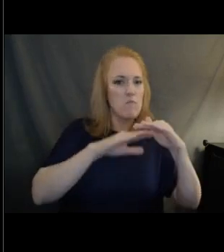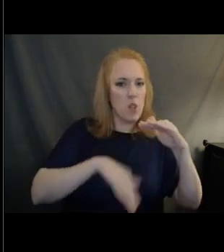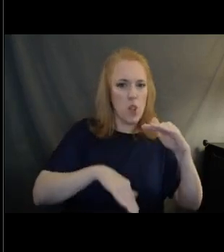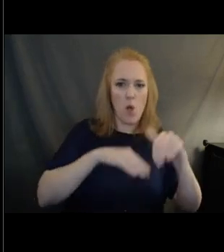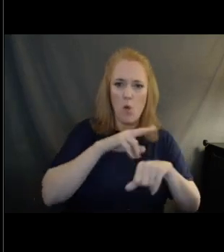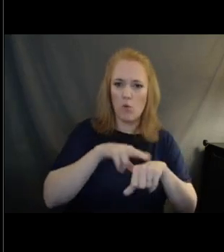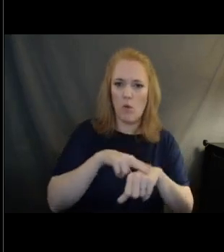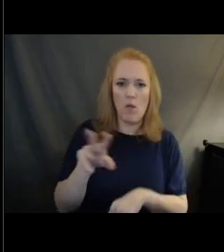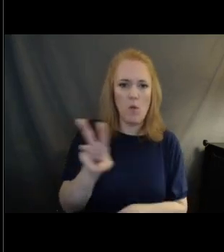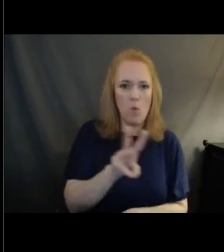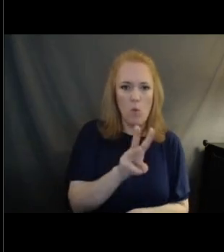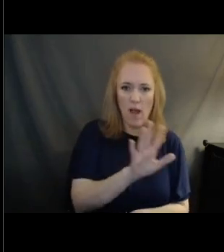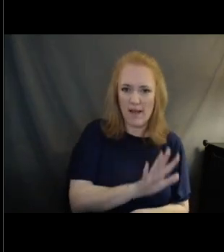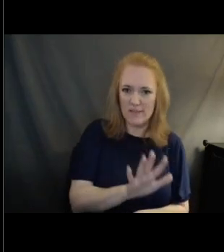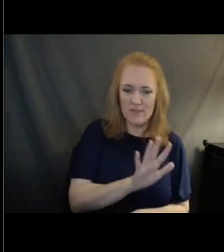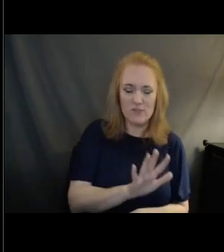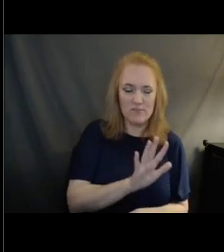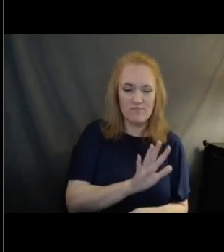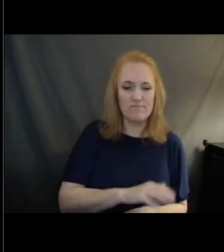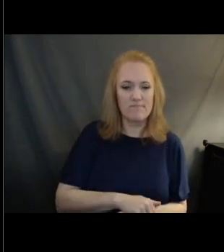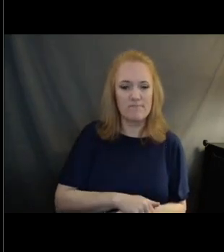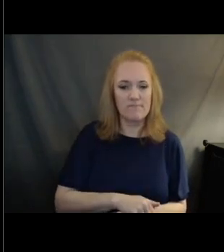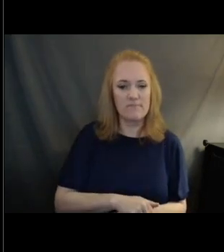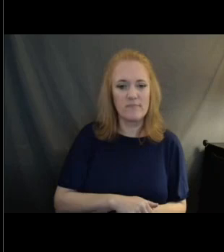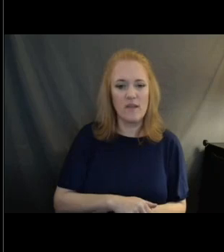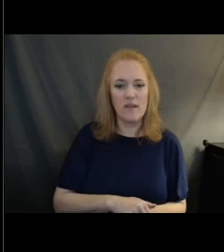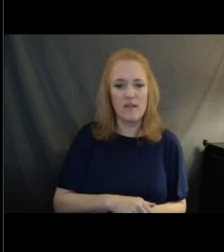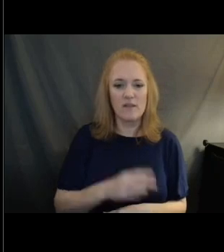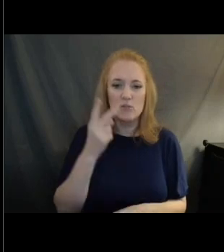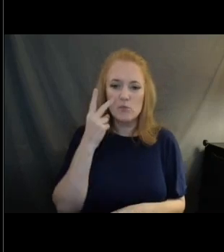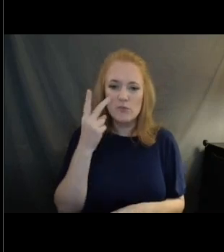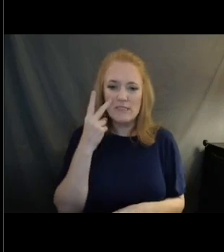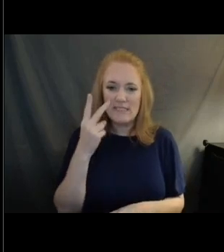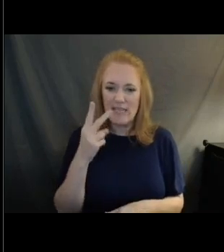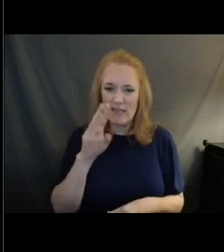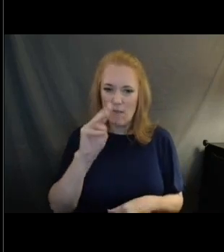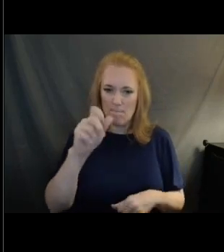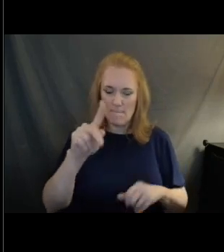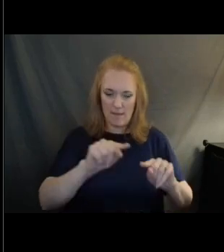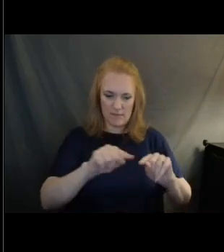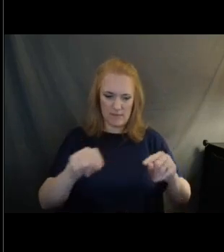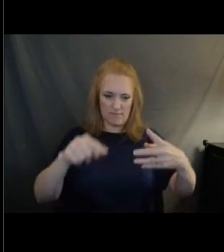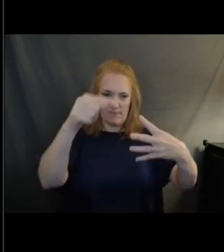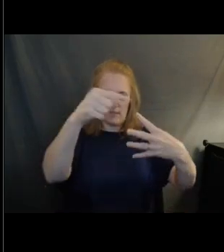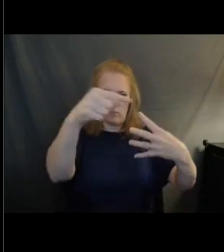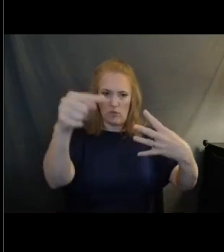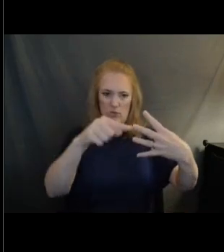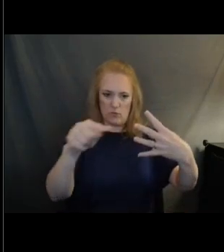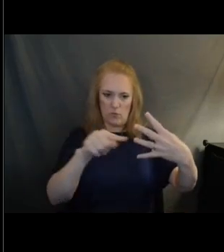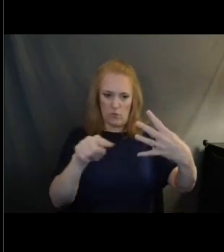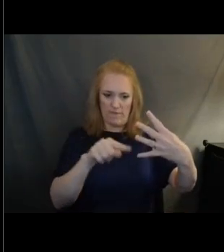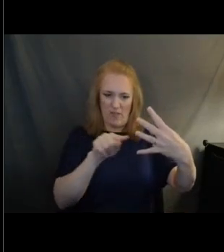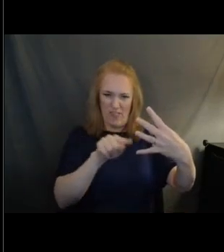States. I'm looking at the lowest line here of maps on this slide, slightly above normal to